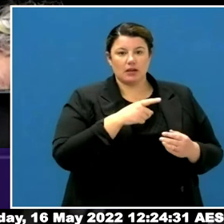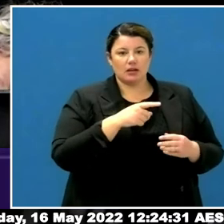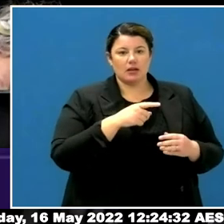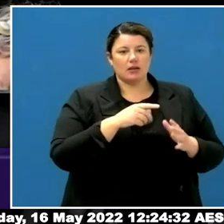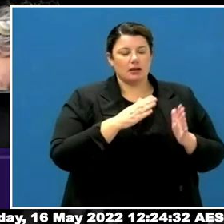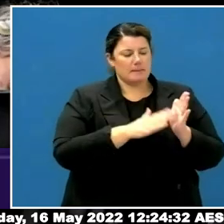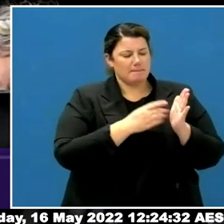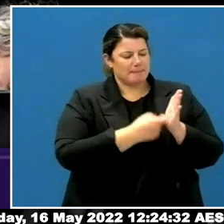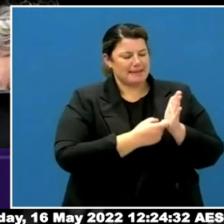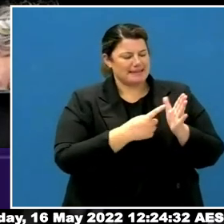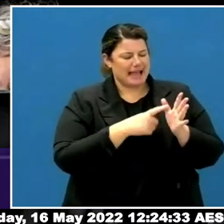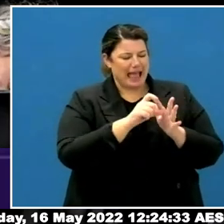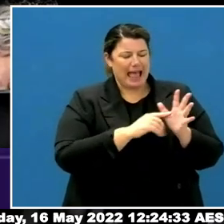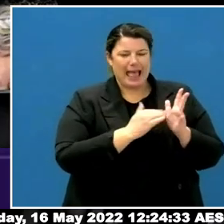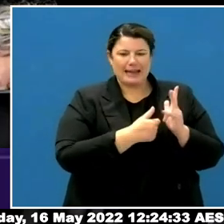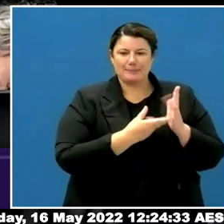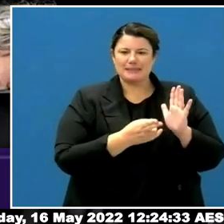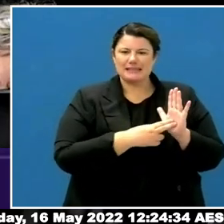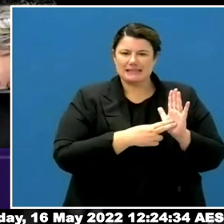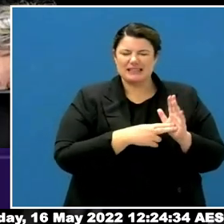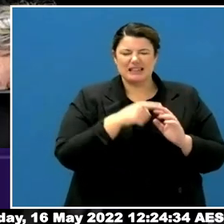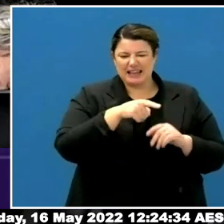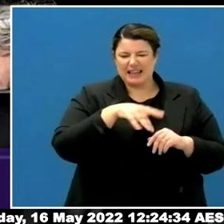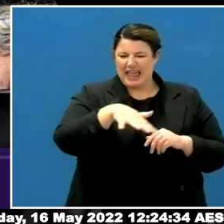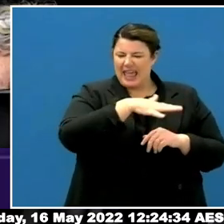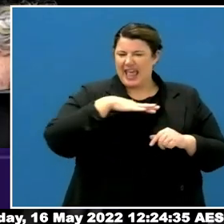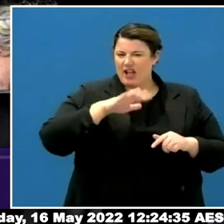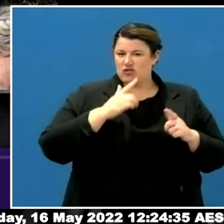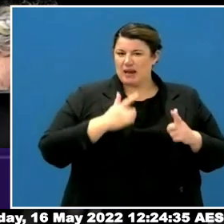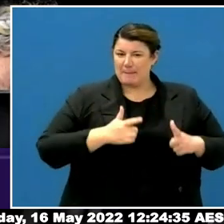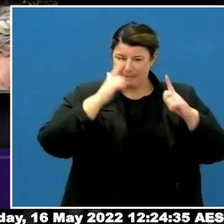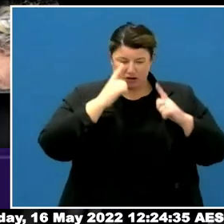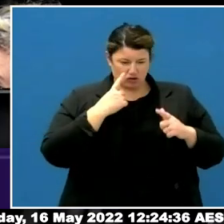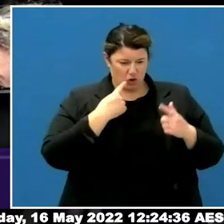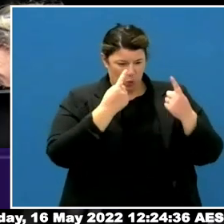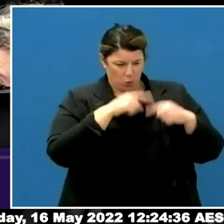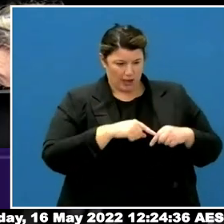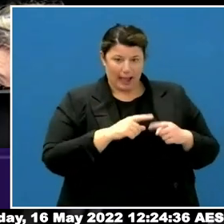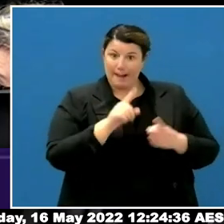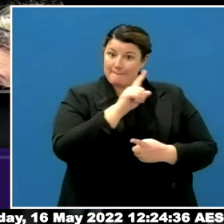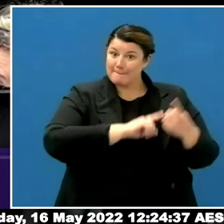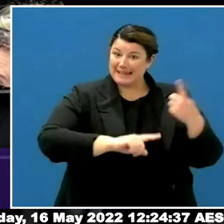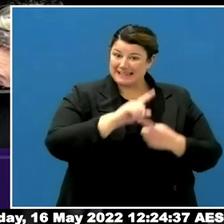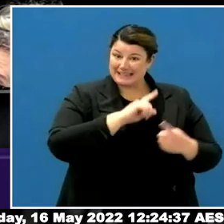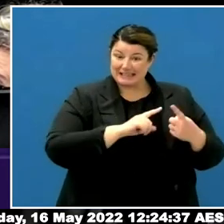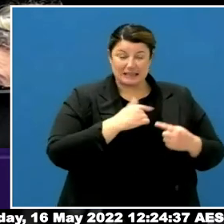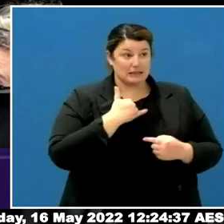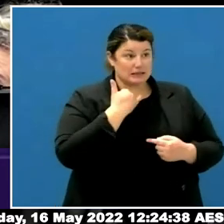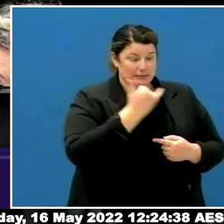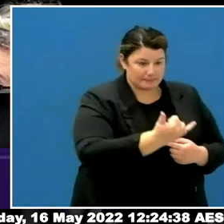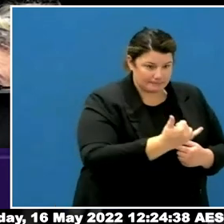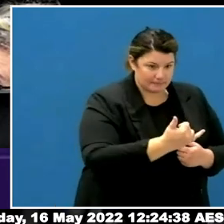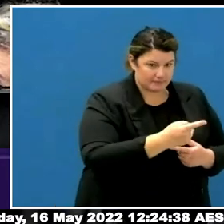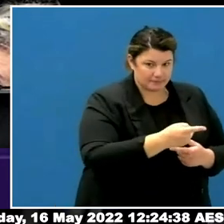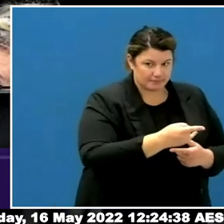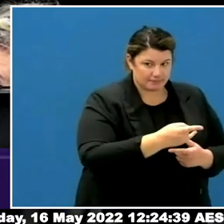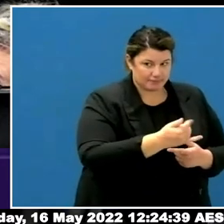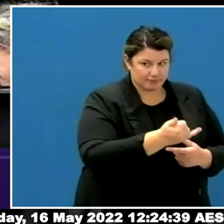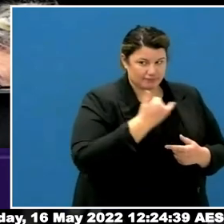Mr Adamson, trying to arrange meetings, and my phone calls were not getting received or returned, so I called the CEO.